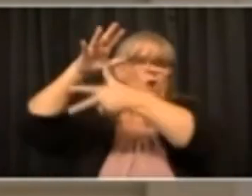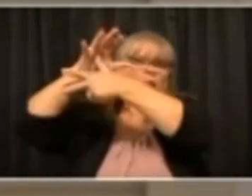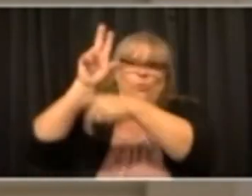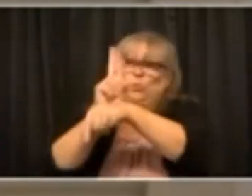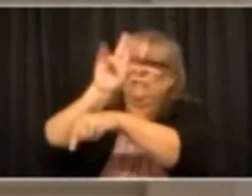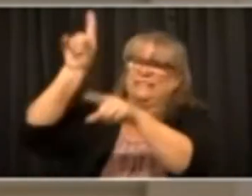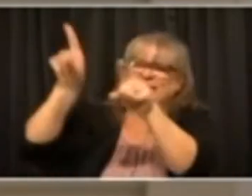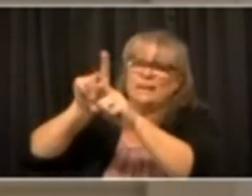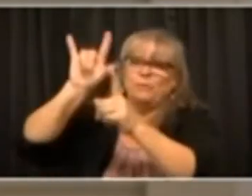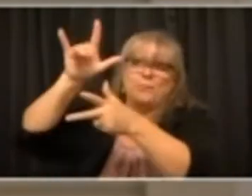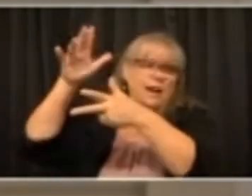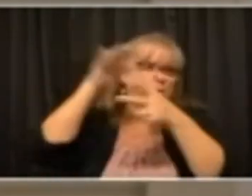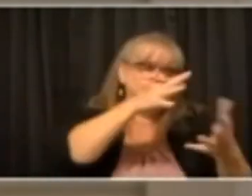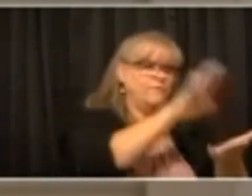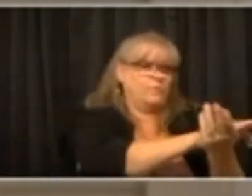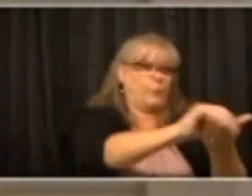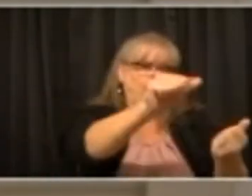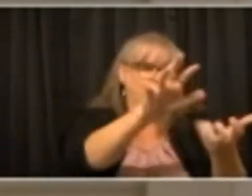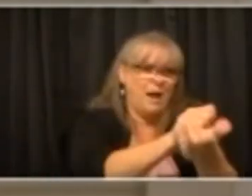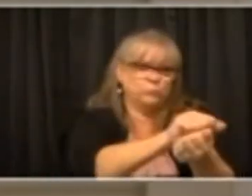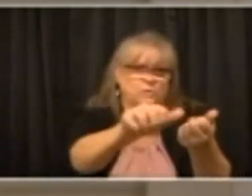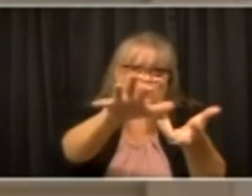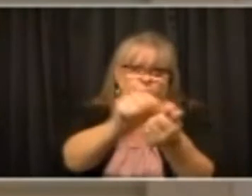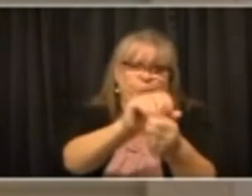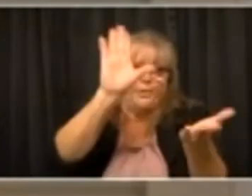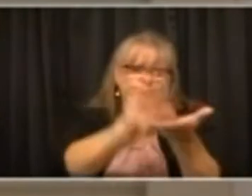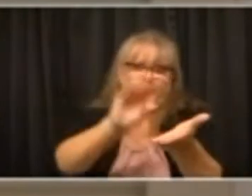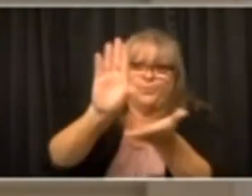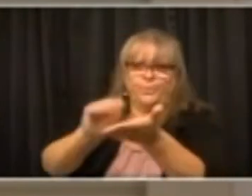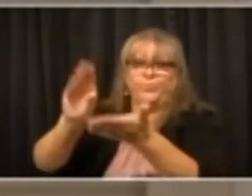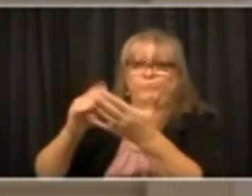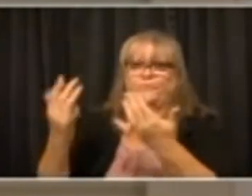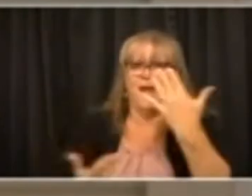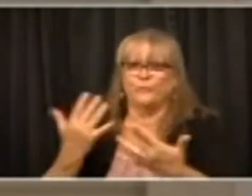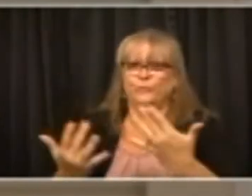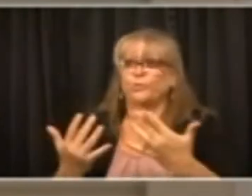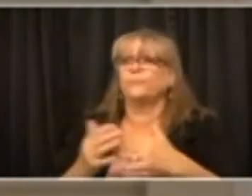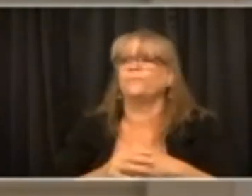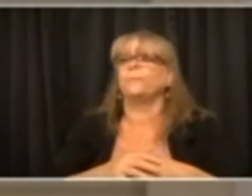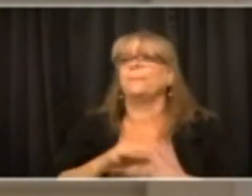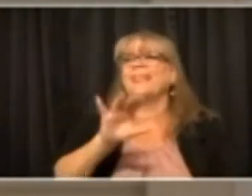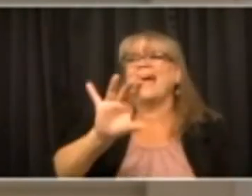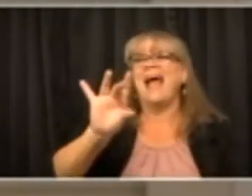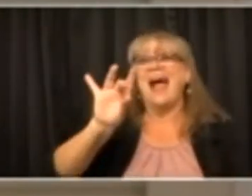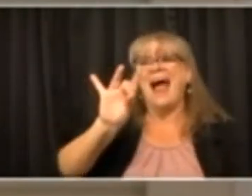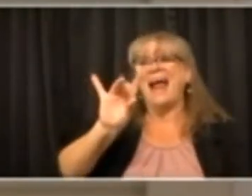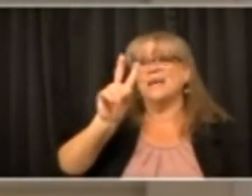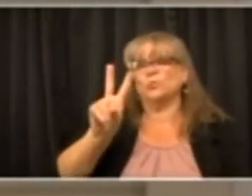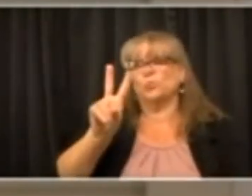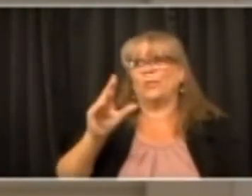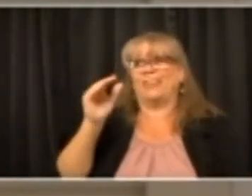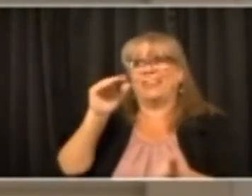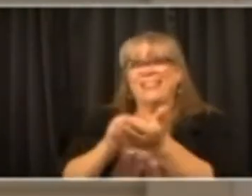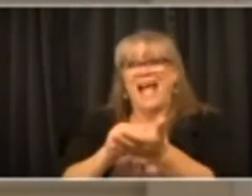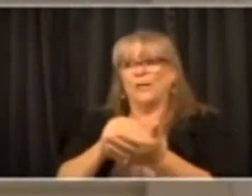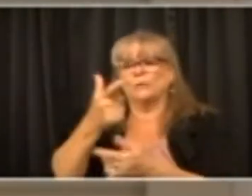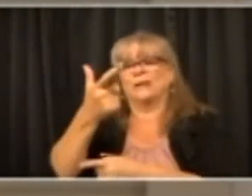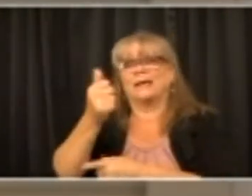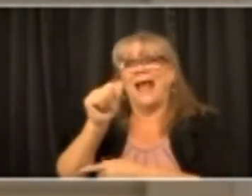in in wildfire it is a interagency partnership among local state and federal entities the division of fire prevention